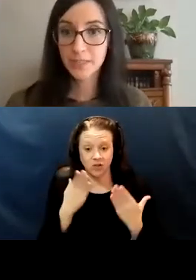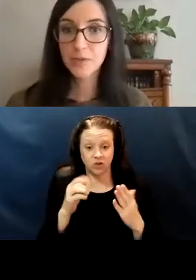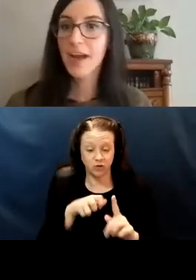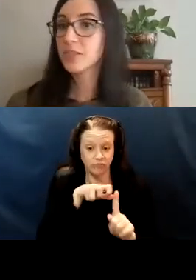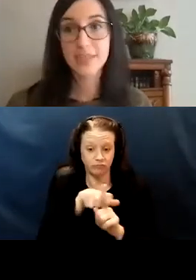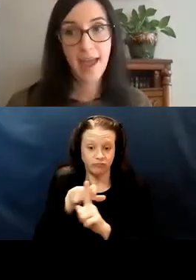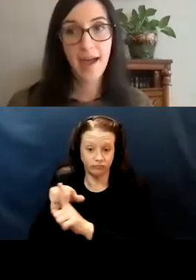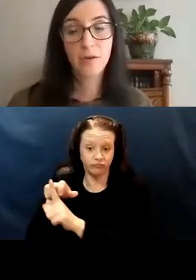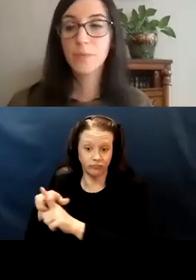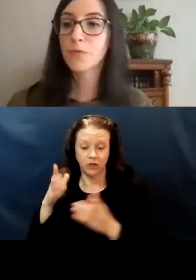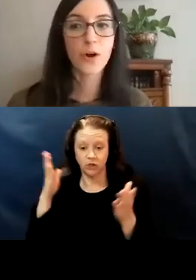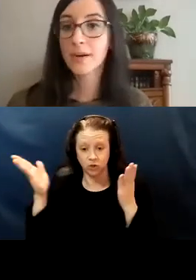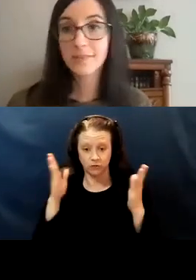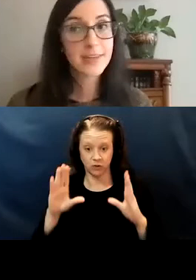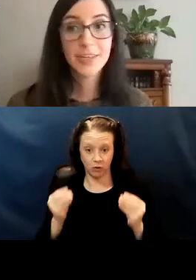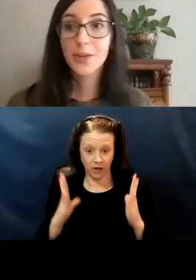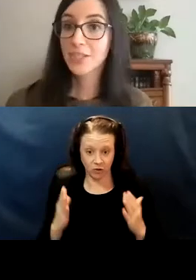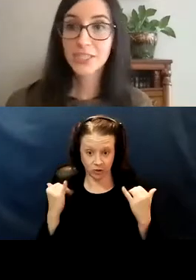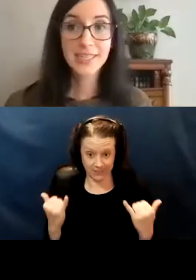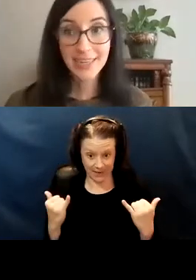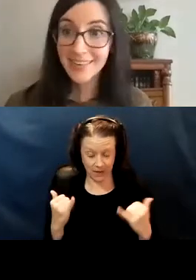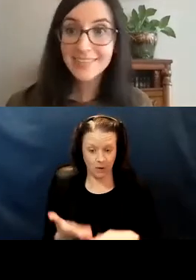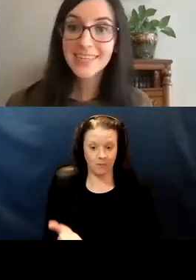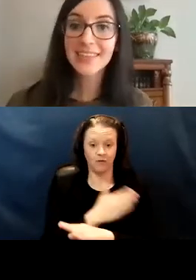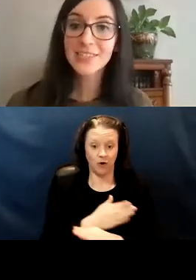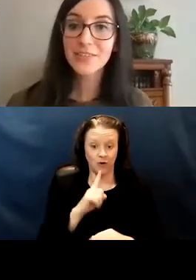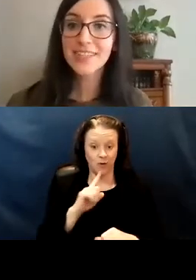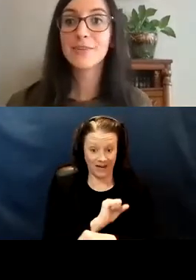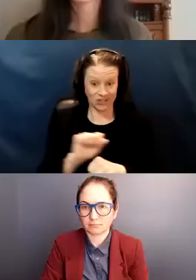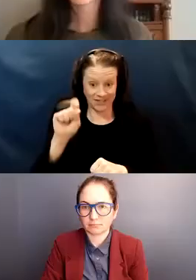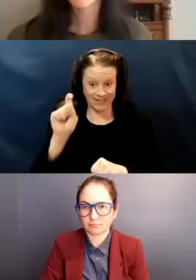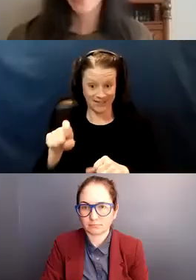providers now before you actually need to get the service, to figure